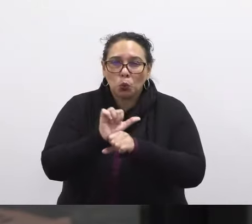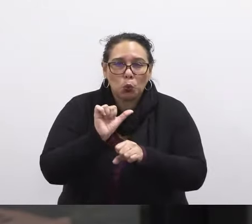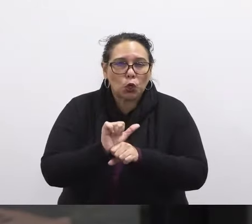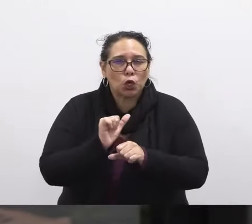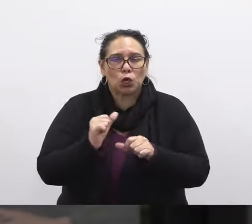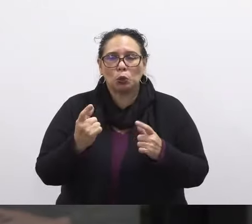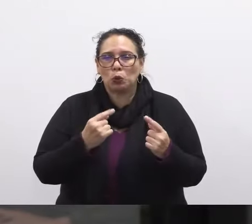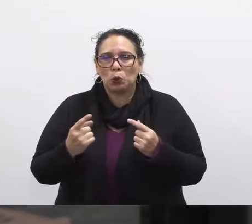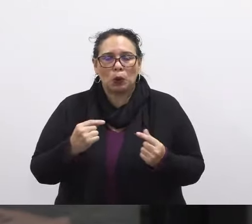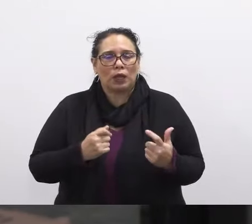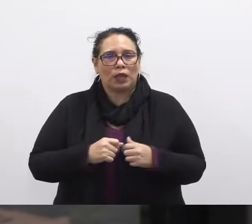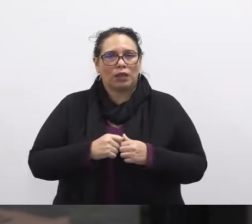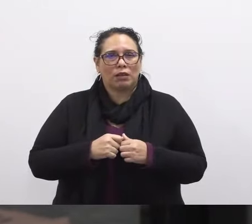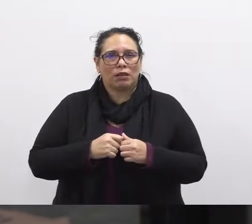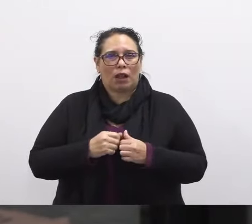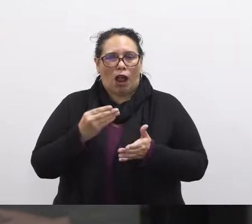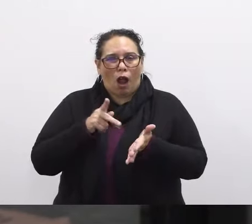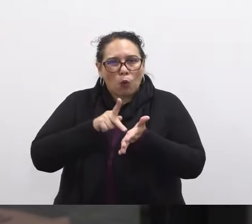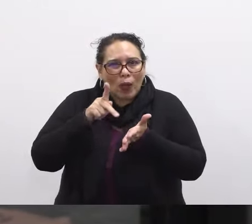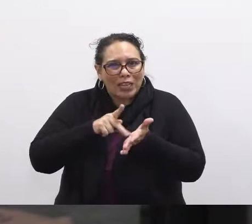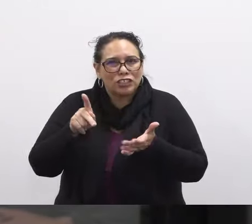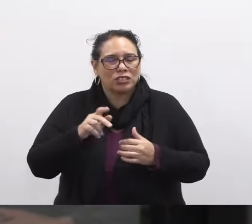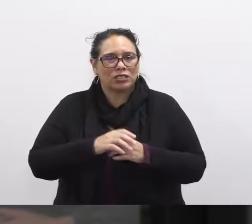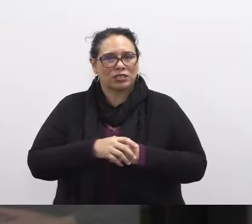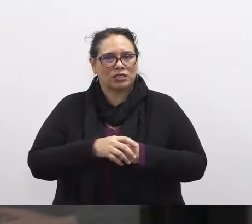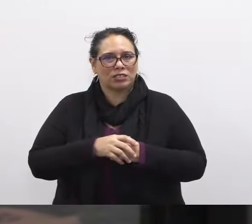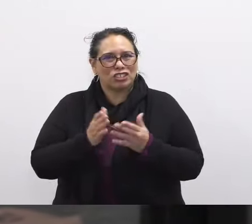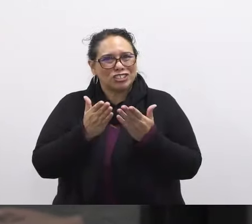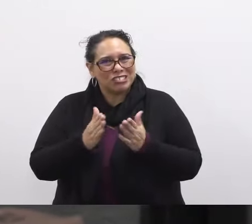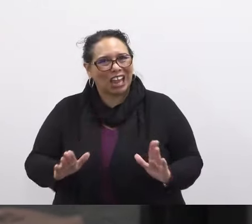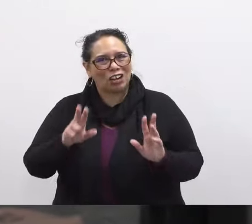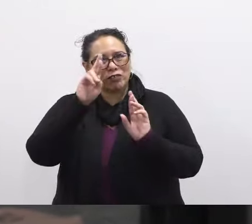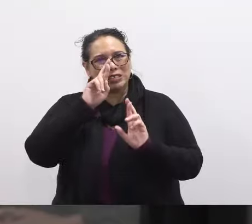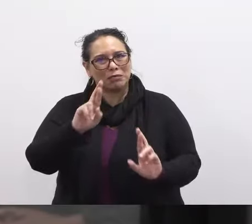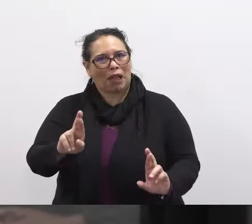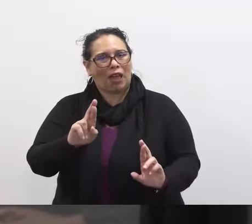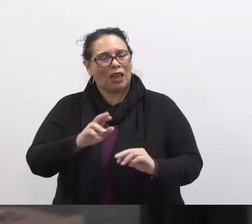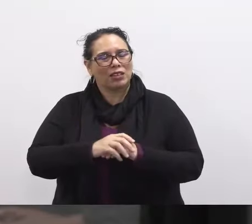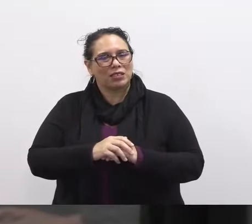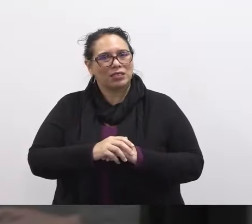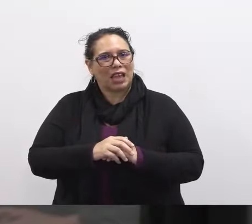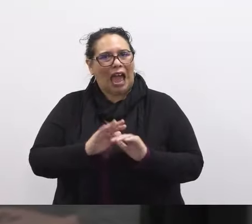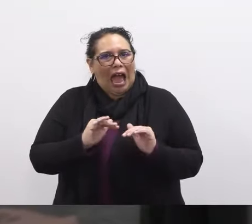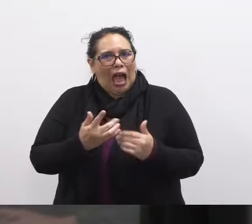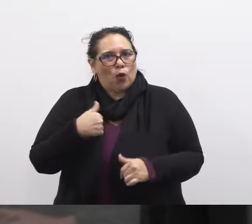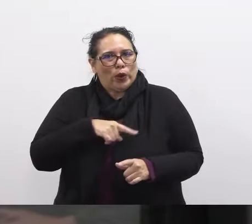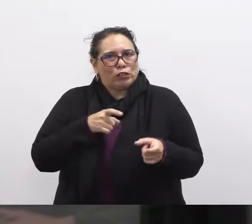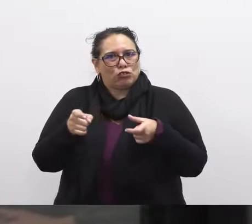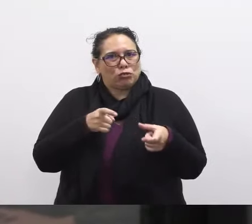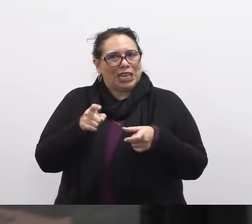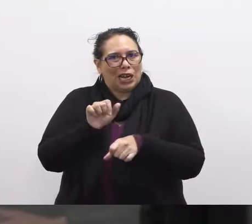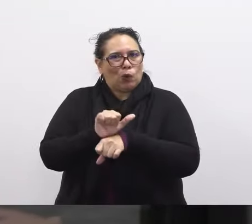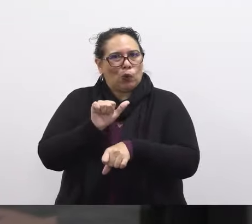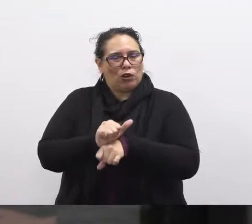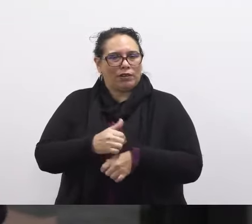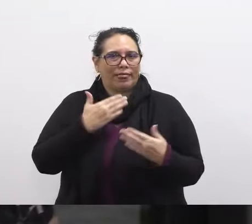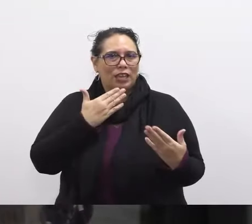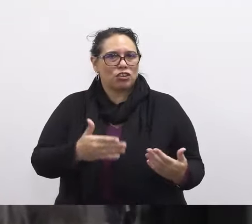and just generally, respect in how we're treated at the work site. Thank you.